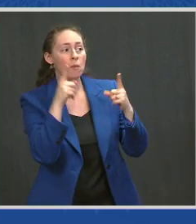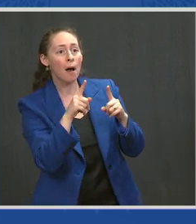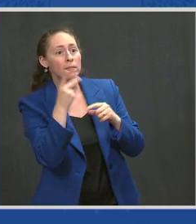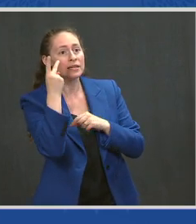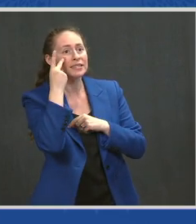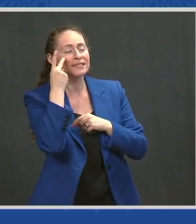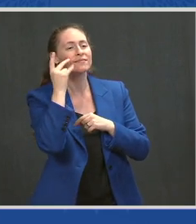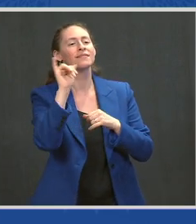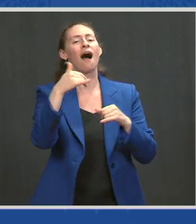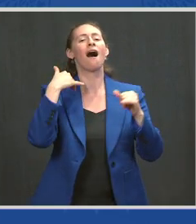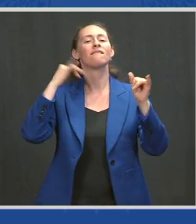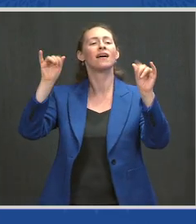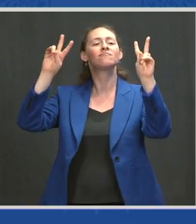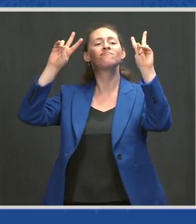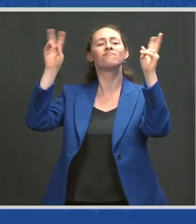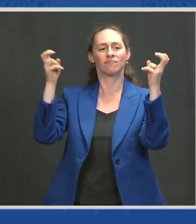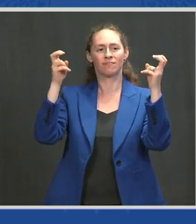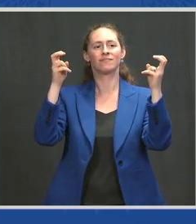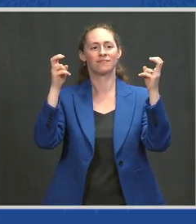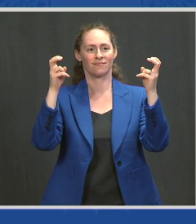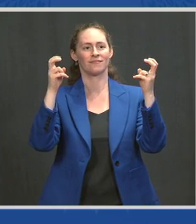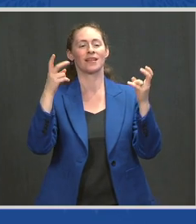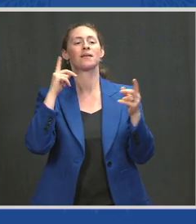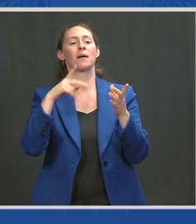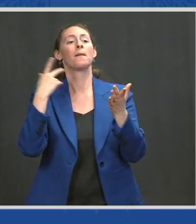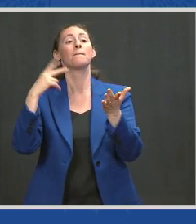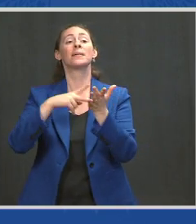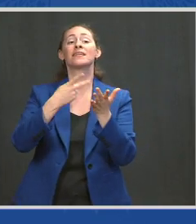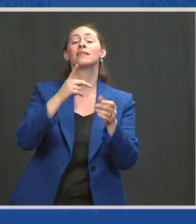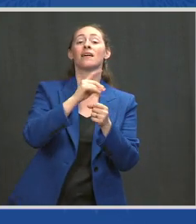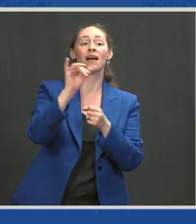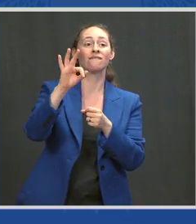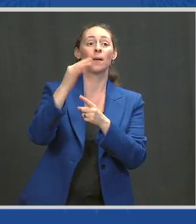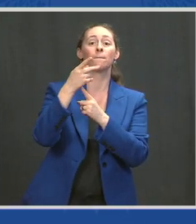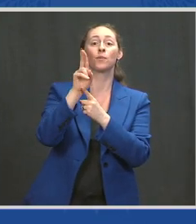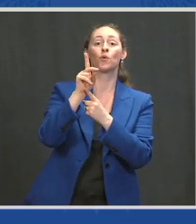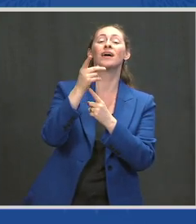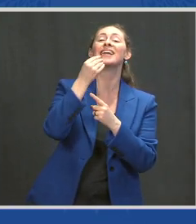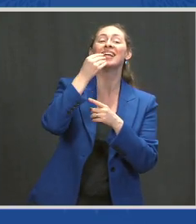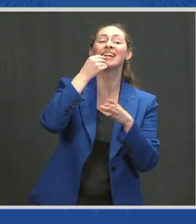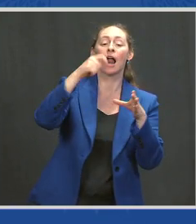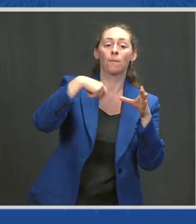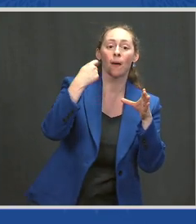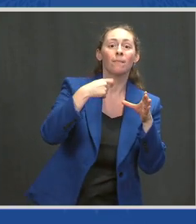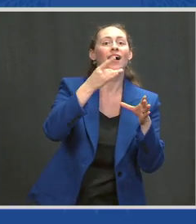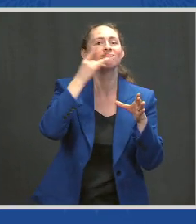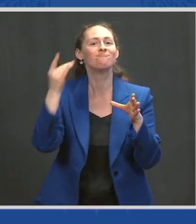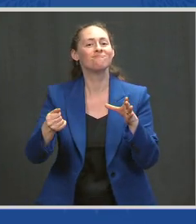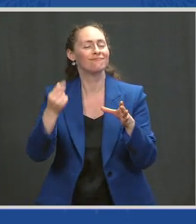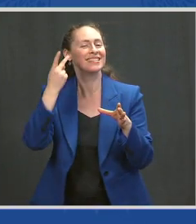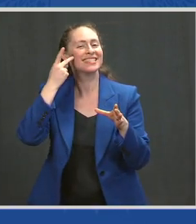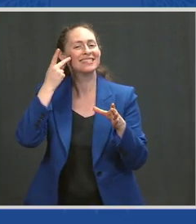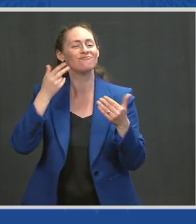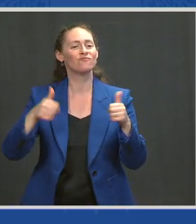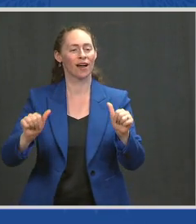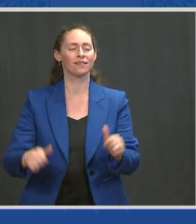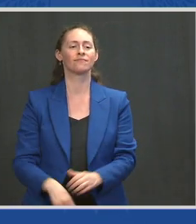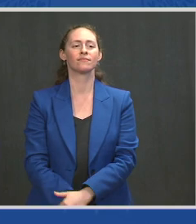"The proof of the pudding is in the eating." We're going to know shortly. Igor, Radio Free Europe and Radio Liberty.